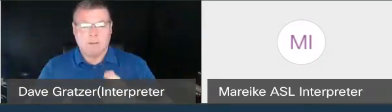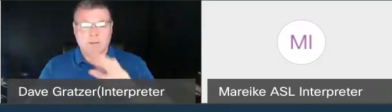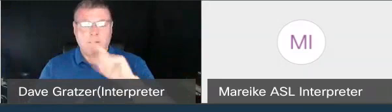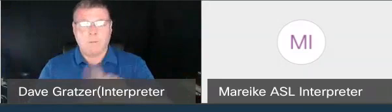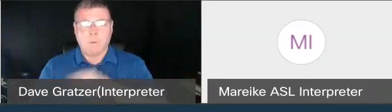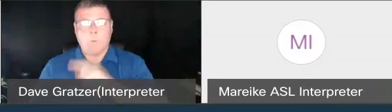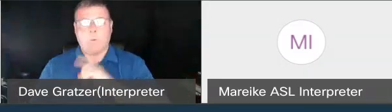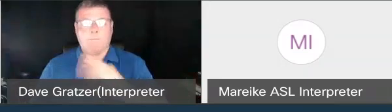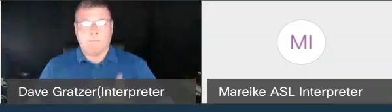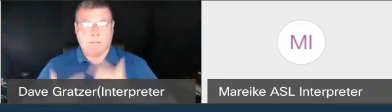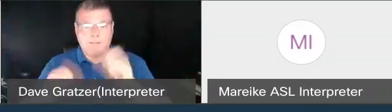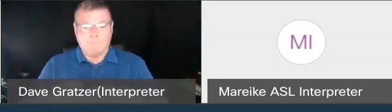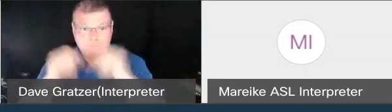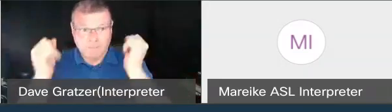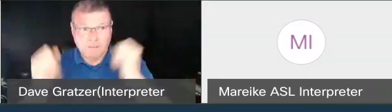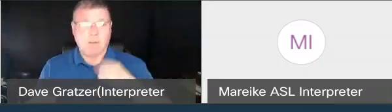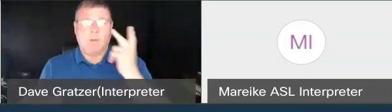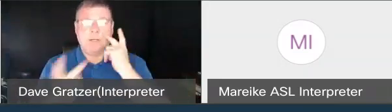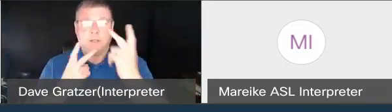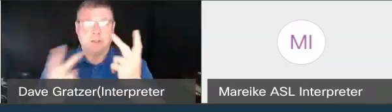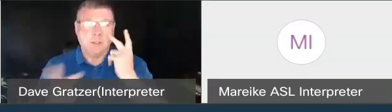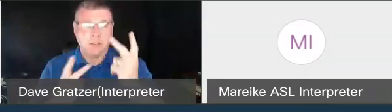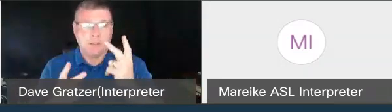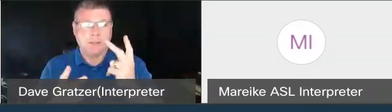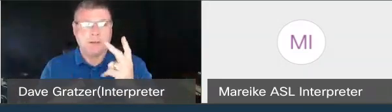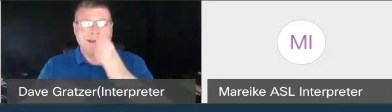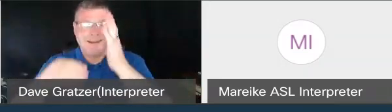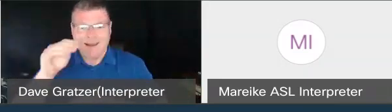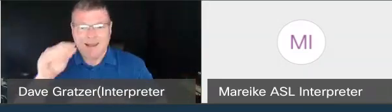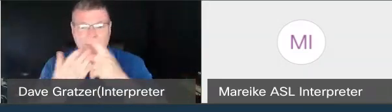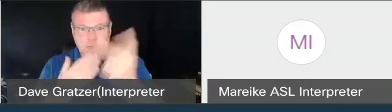um, we saw a end to the program at that time.